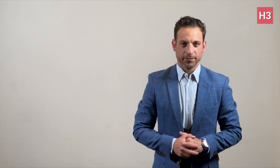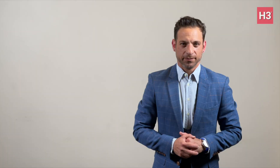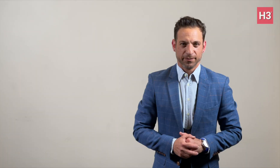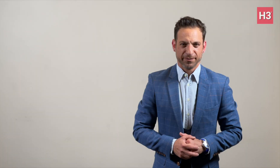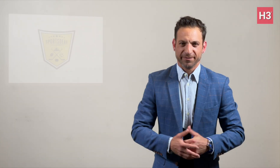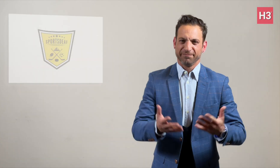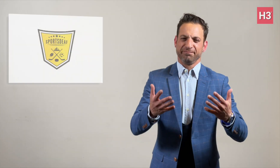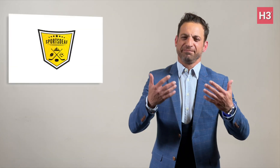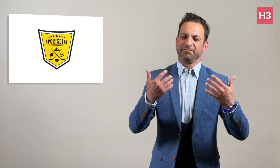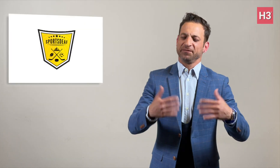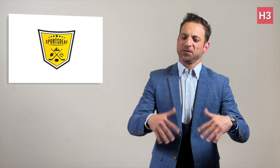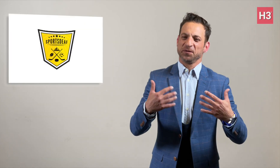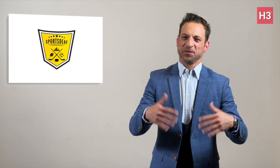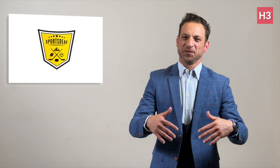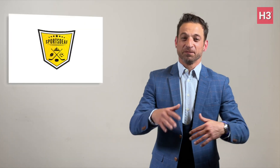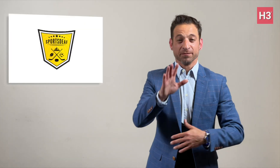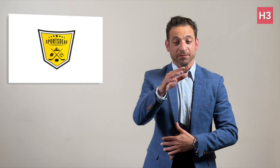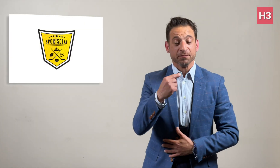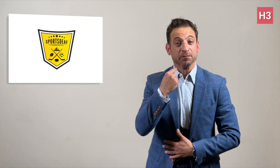Very well-said!